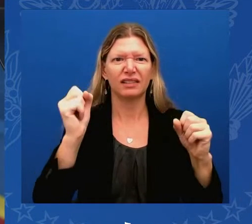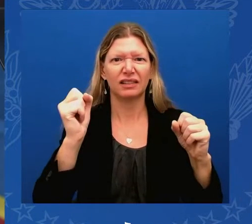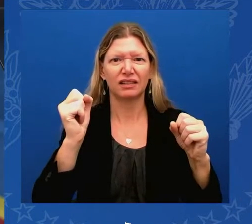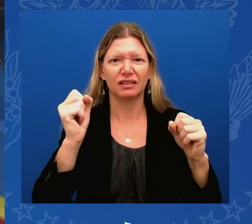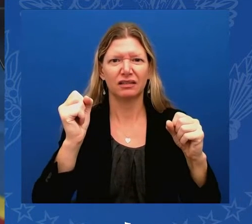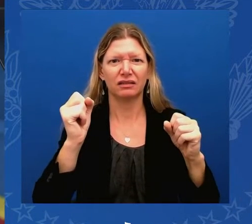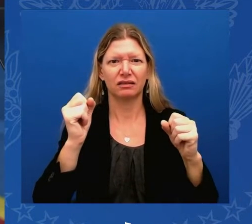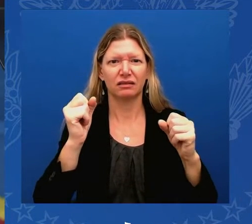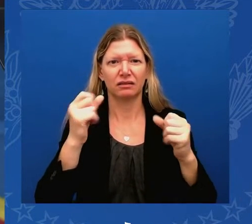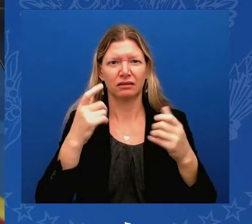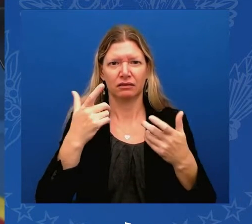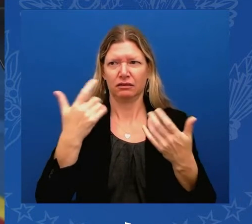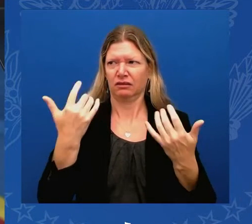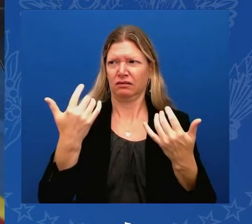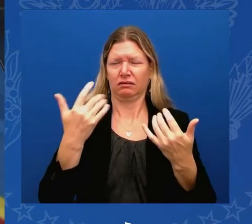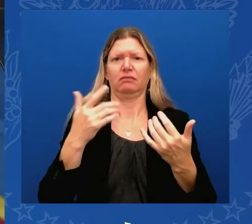They don't see you in the future of America.